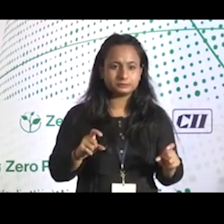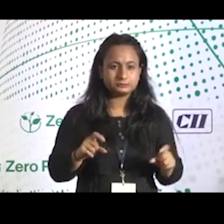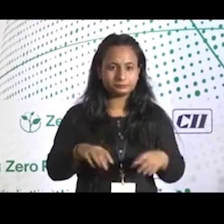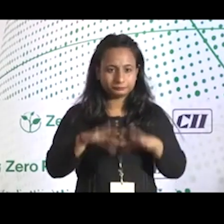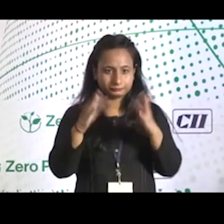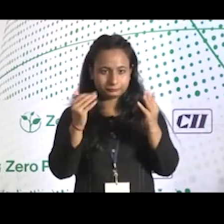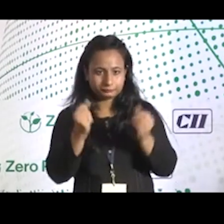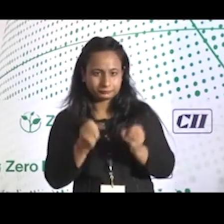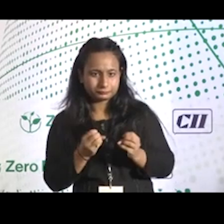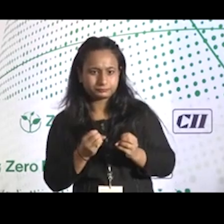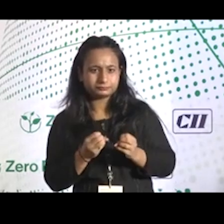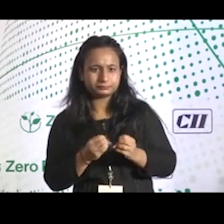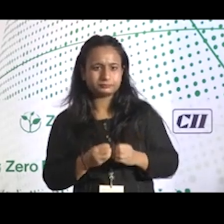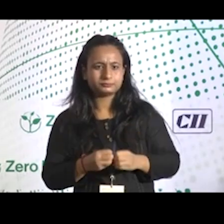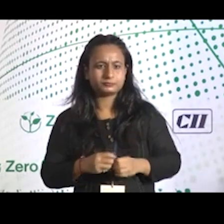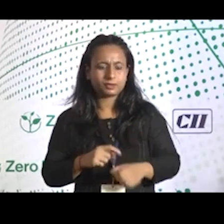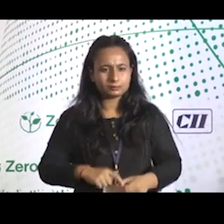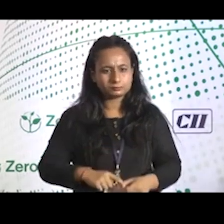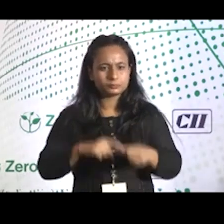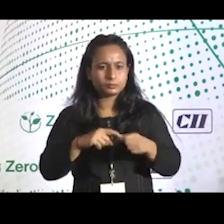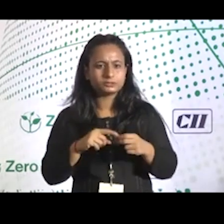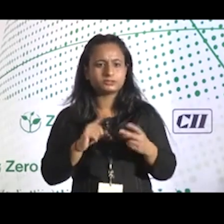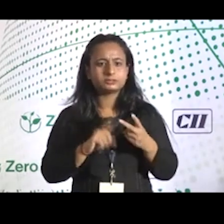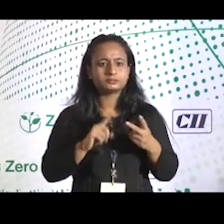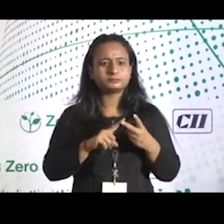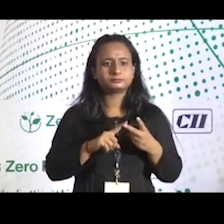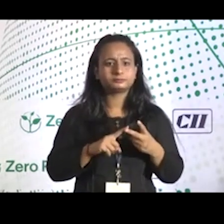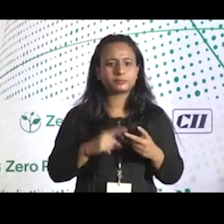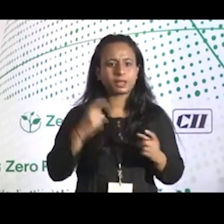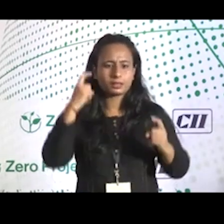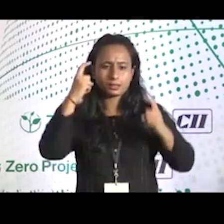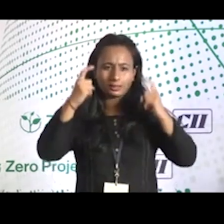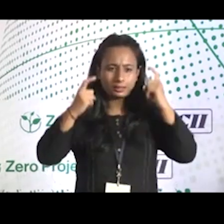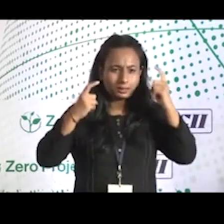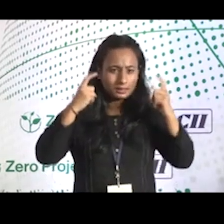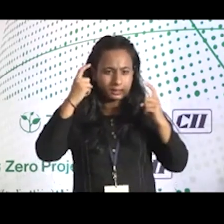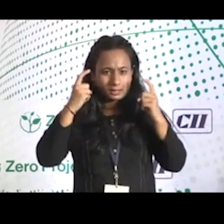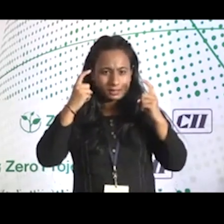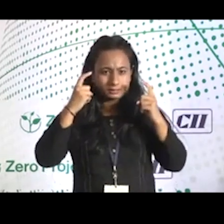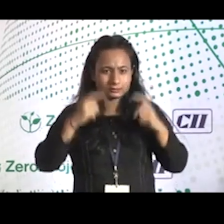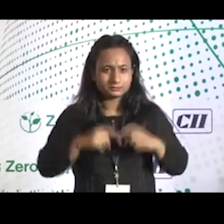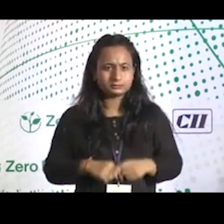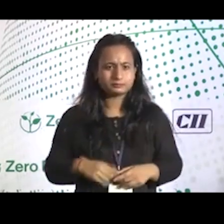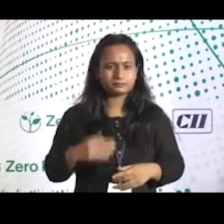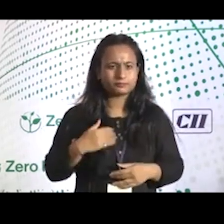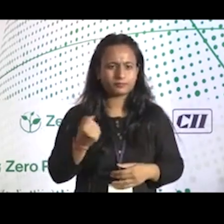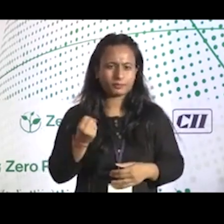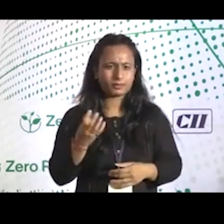but maybe a little bit of more thought on other measures, which can give you an idea it's not perfect,